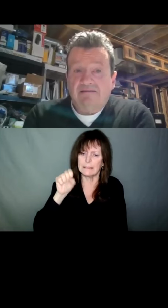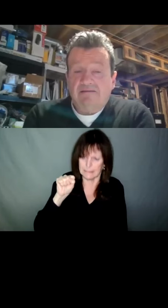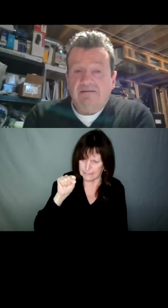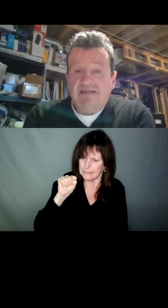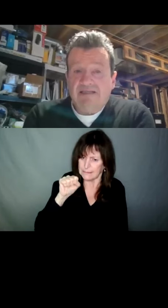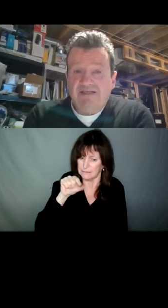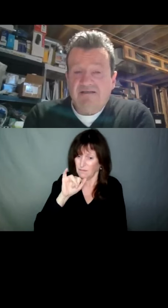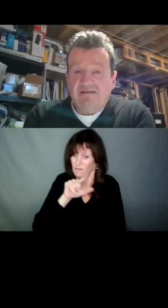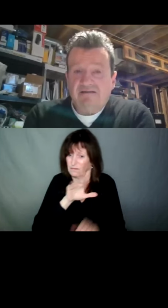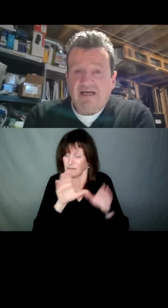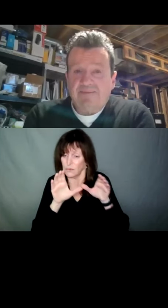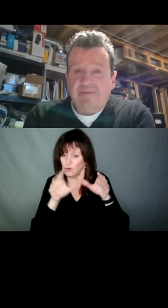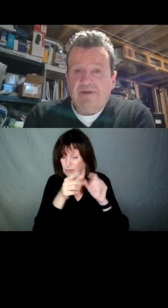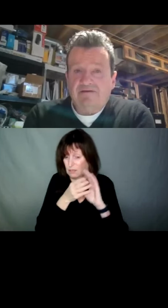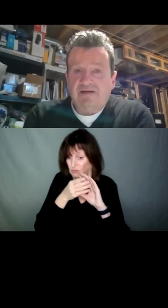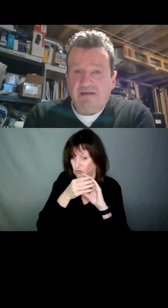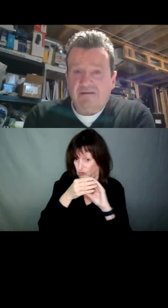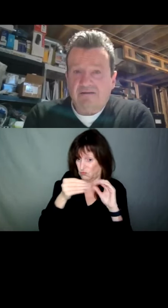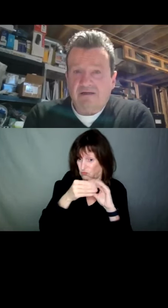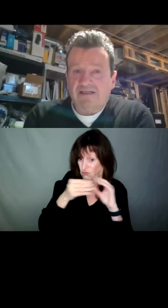which is another great place to get information . Number